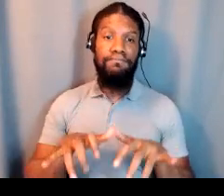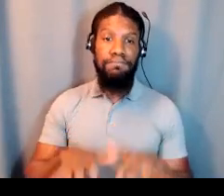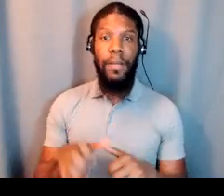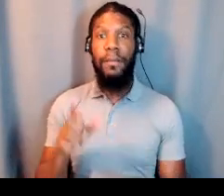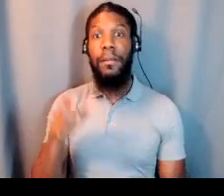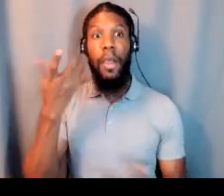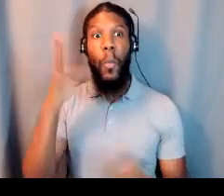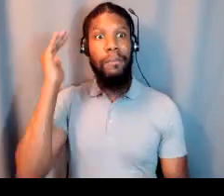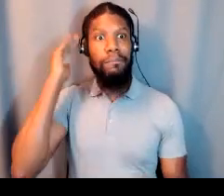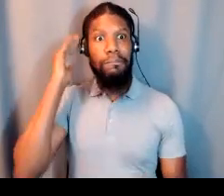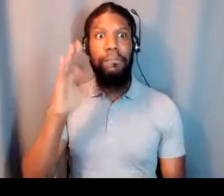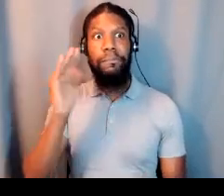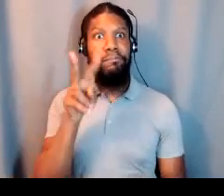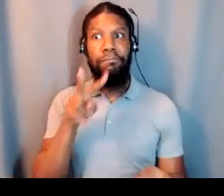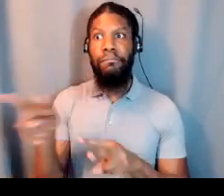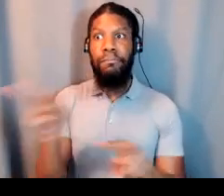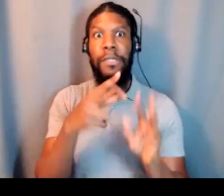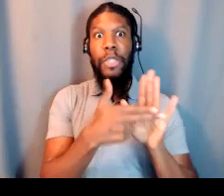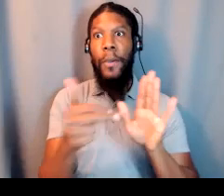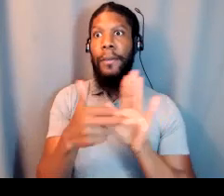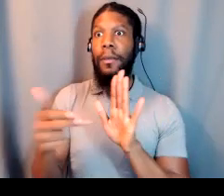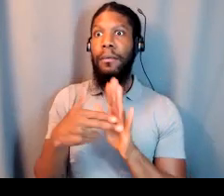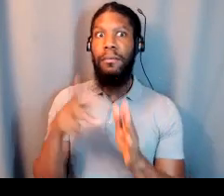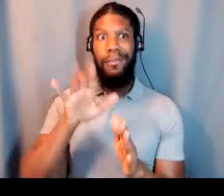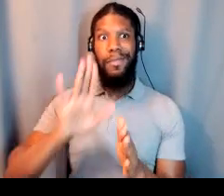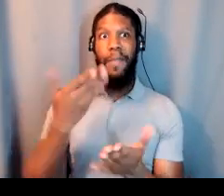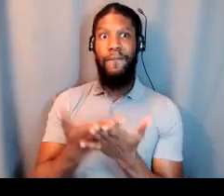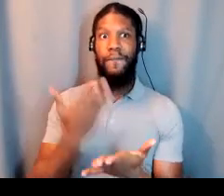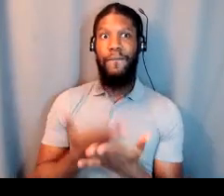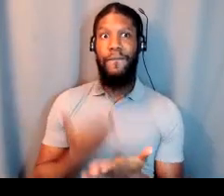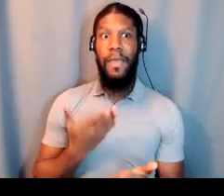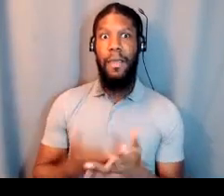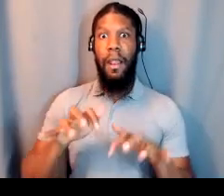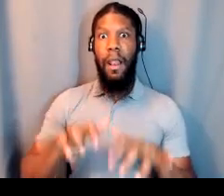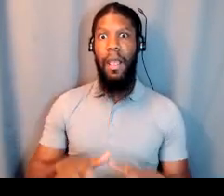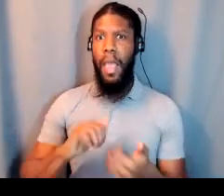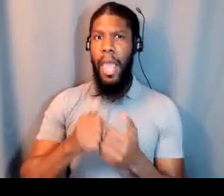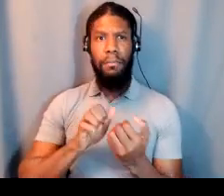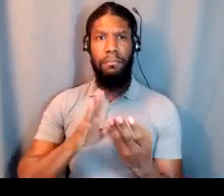you know things like that. And so how do you combat that? And one of their strategies is just to name the elephant in the room.